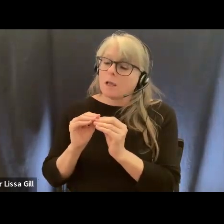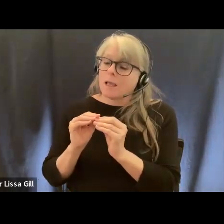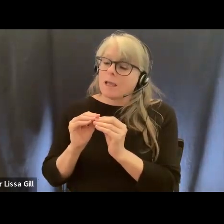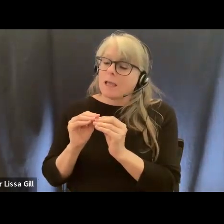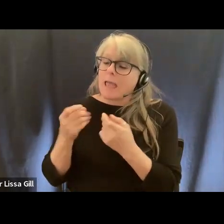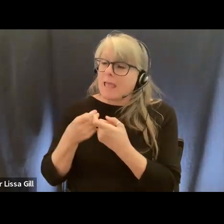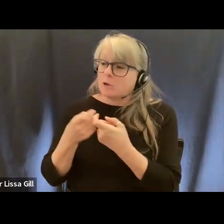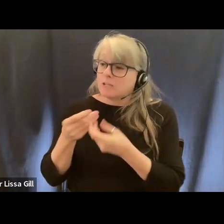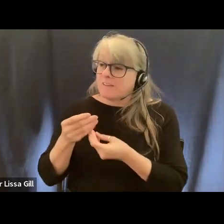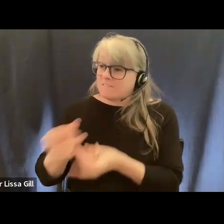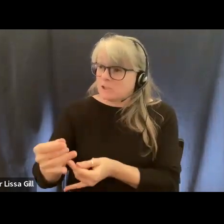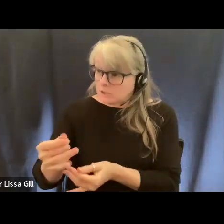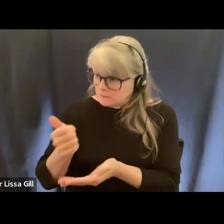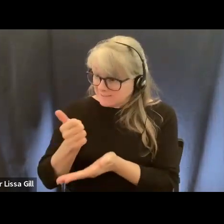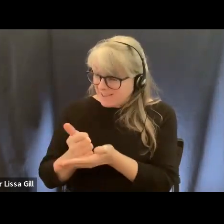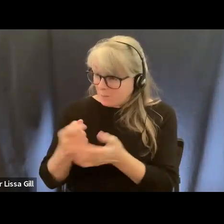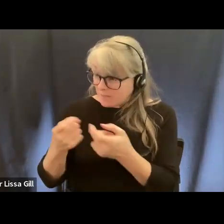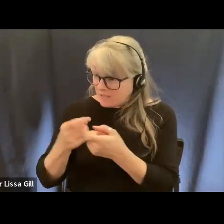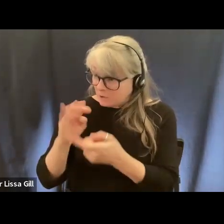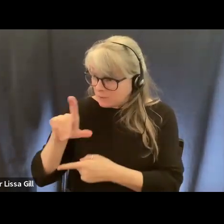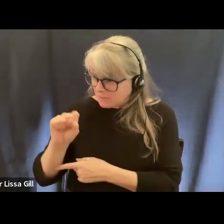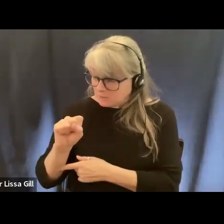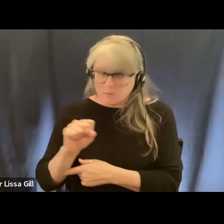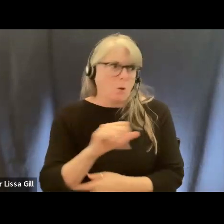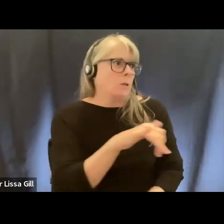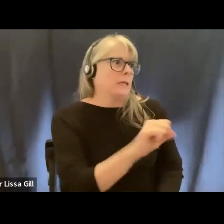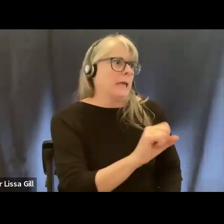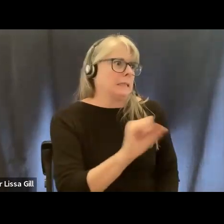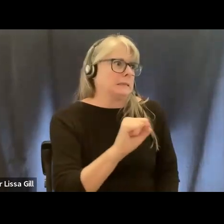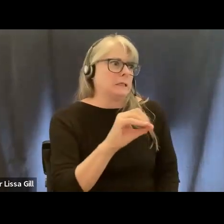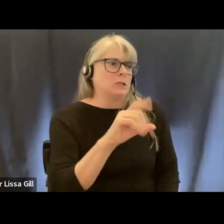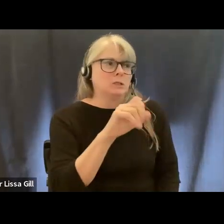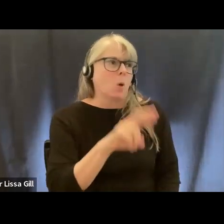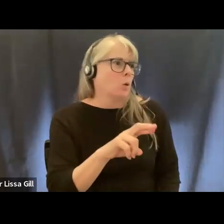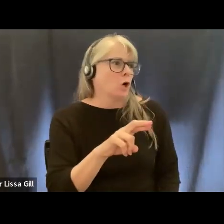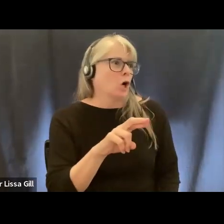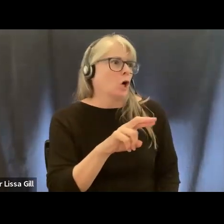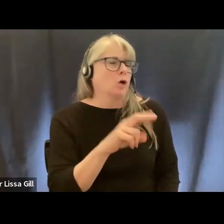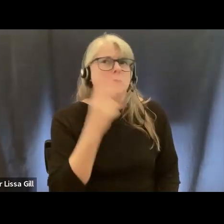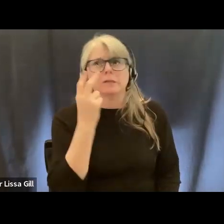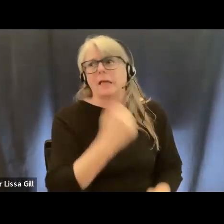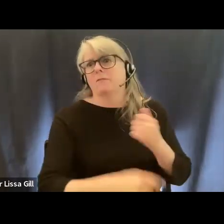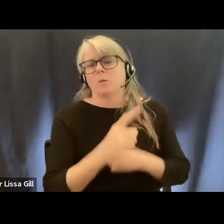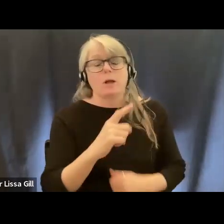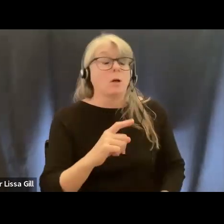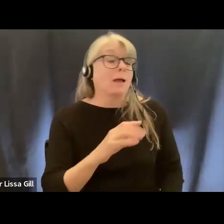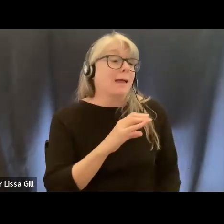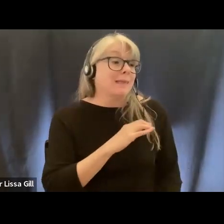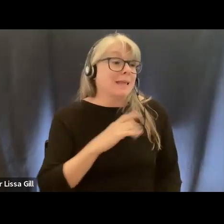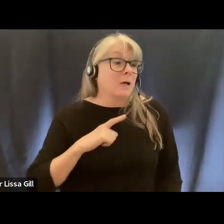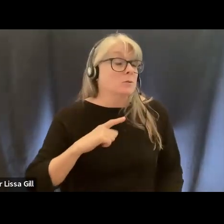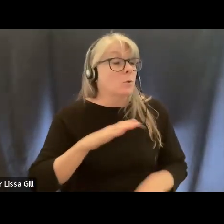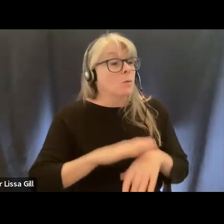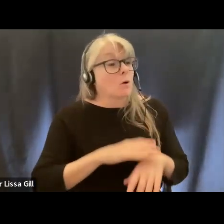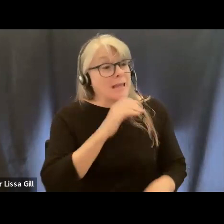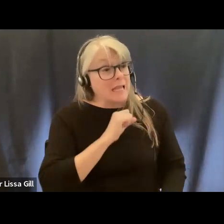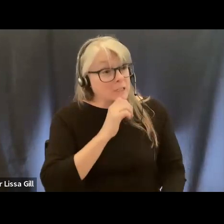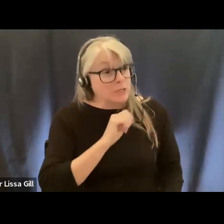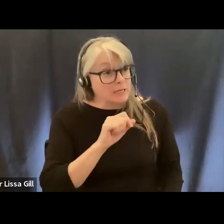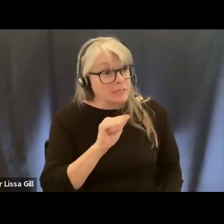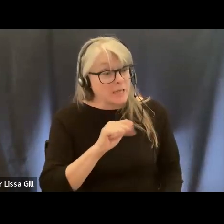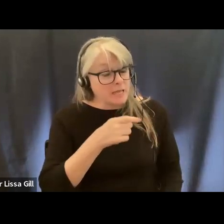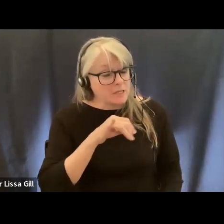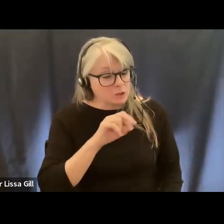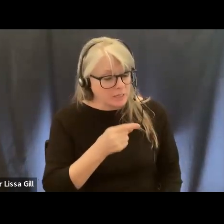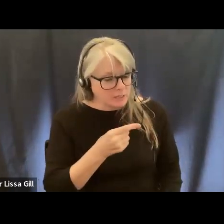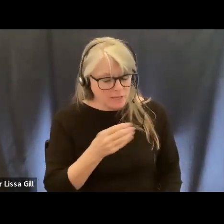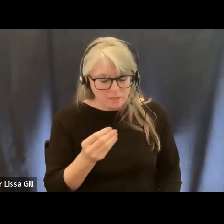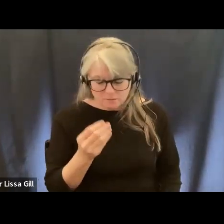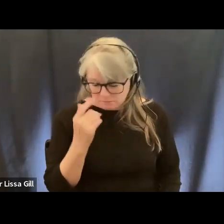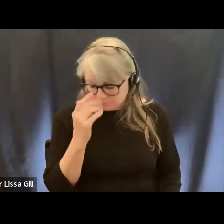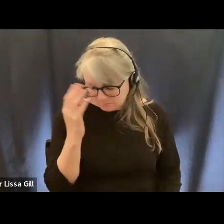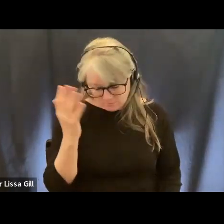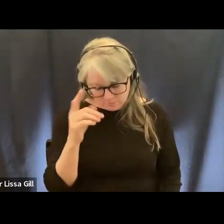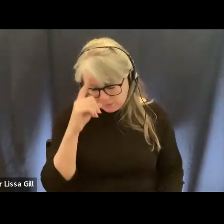Oh yes, I mean solar everywhere you look there are solar places again the council on aging and Oh, what I guess I've just went blank.